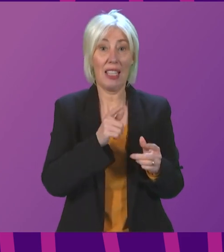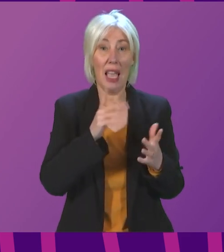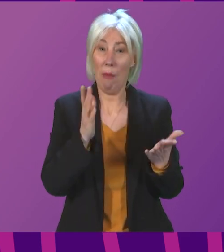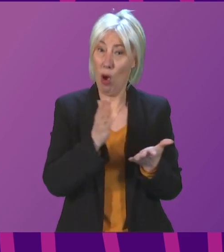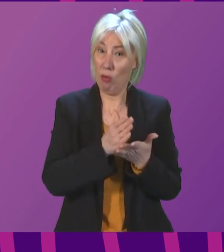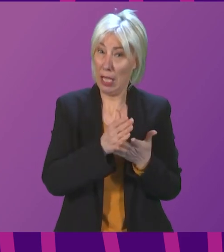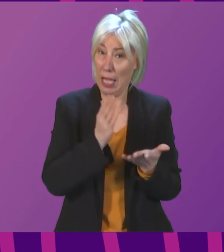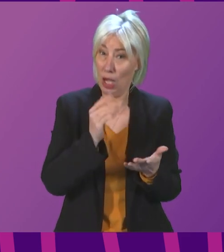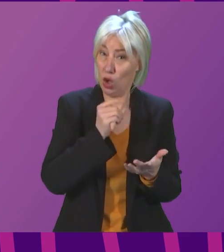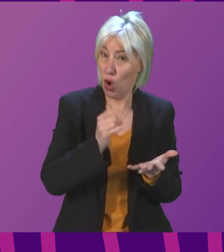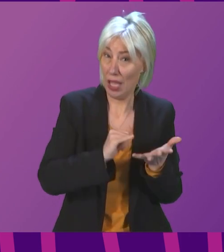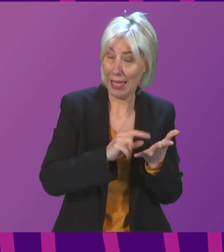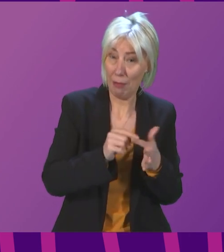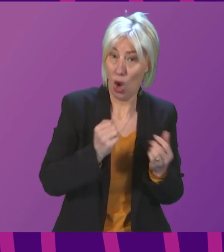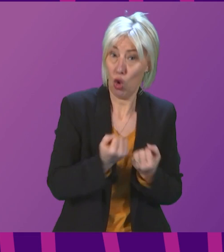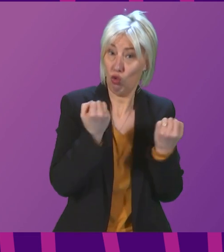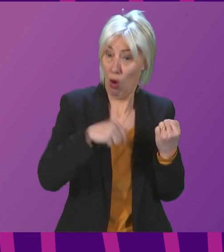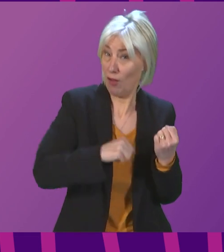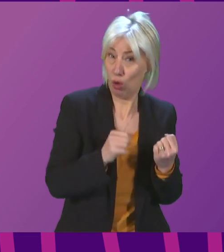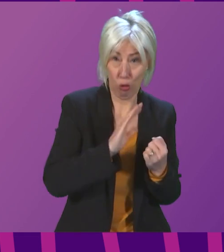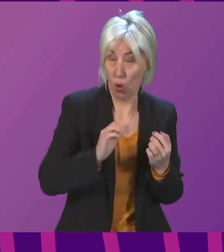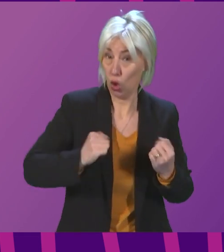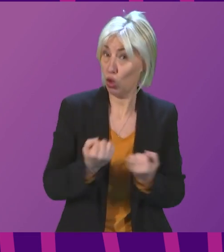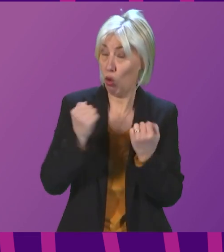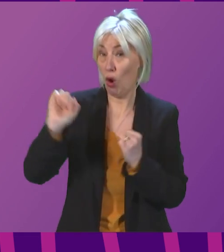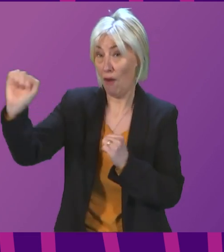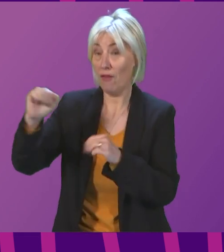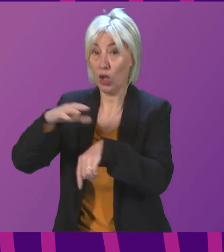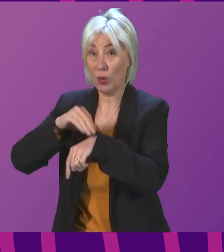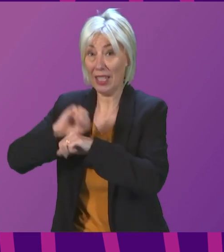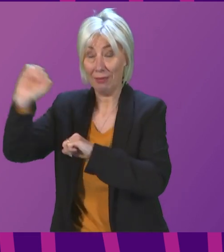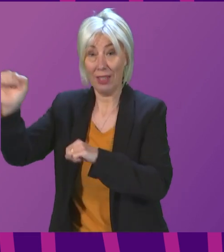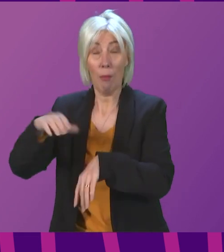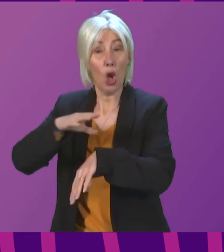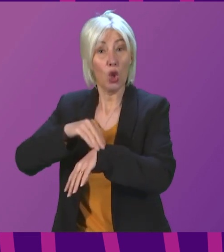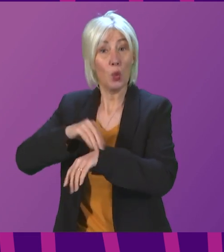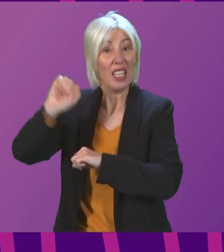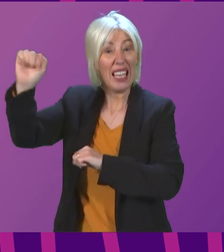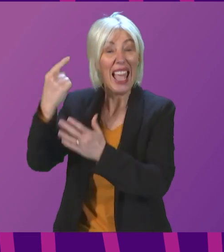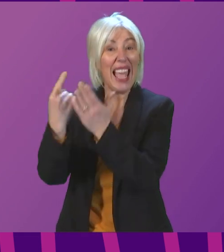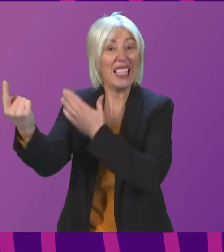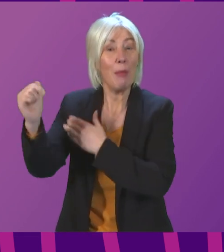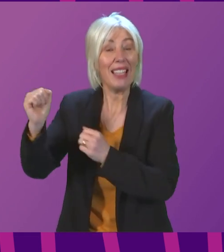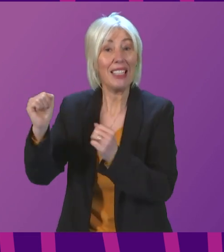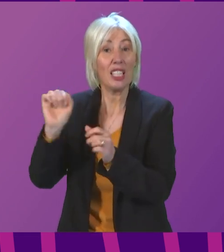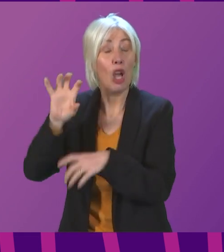Sweden is an independent country that has full control over energy—which, of course,